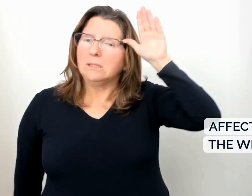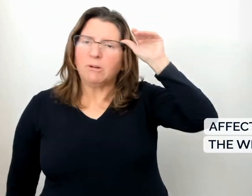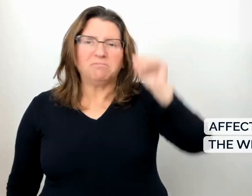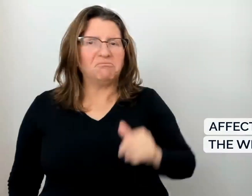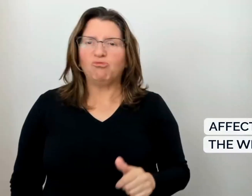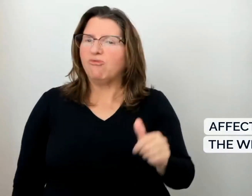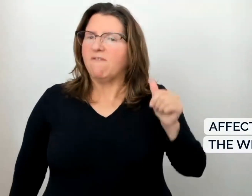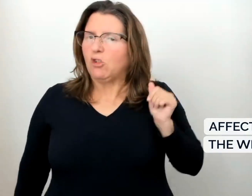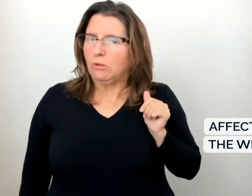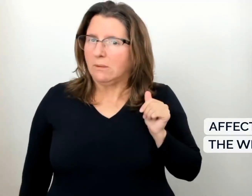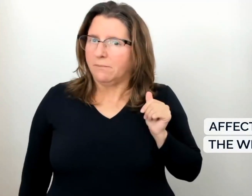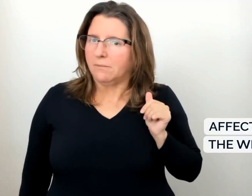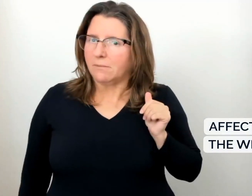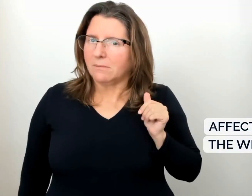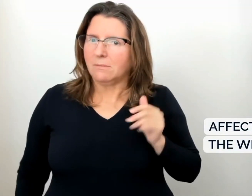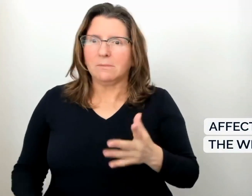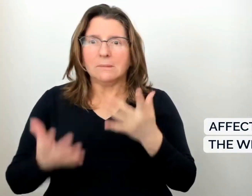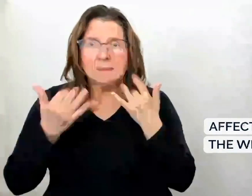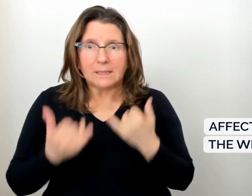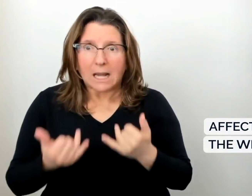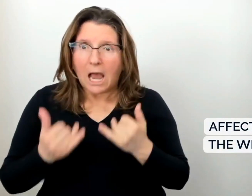She was stubborn, and wouldn't budge.